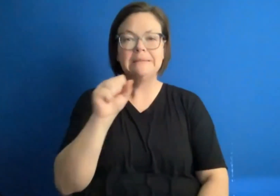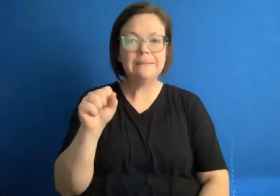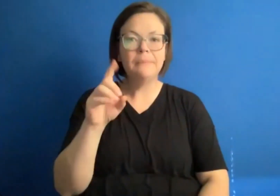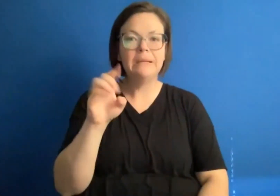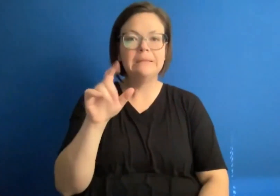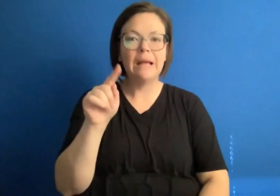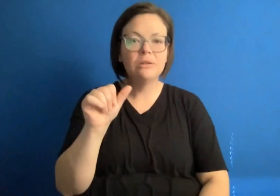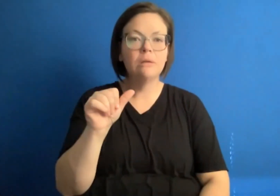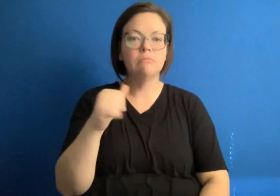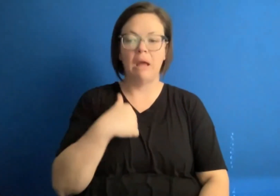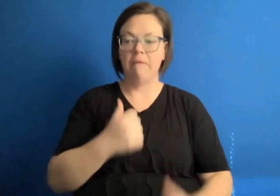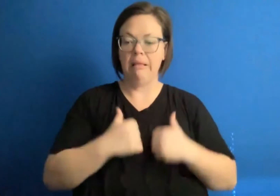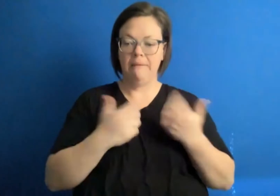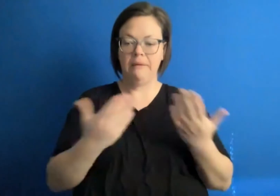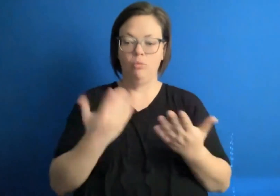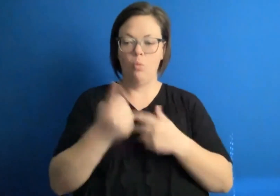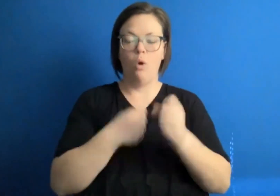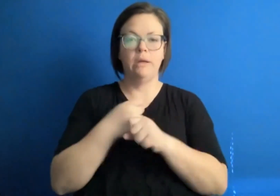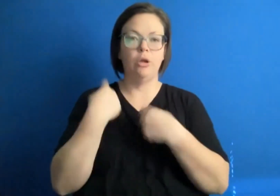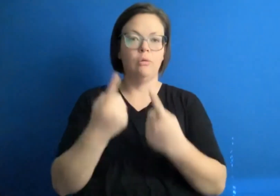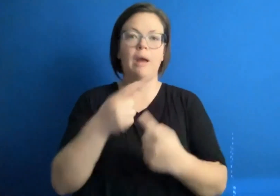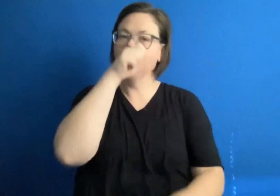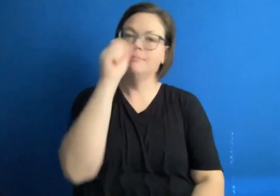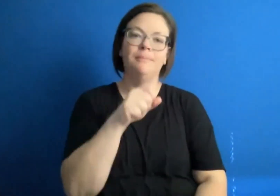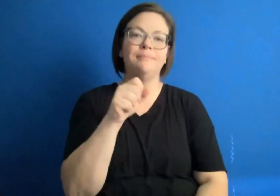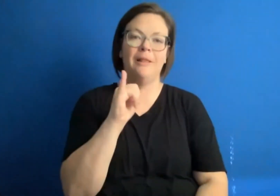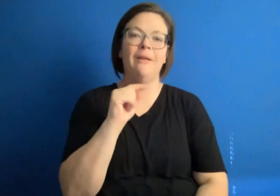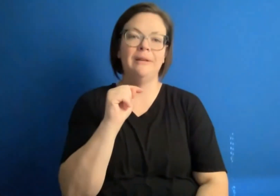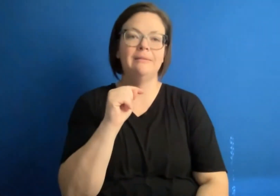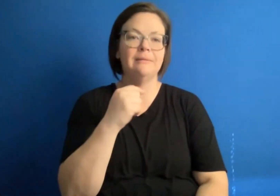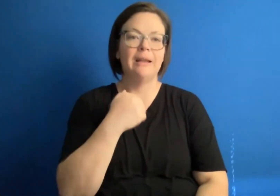I've been here for a year. I love it immensely. I'm a lifelong Mississippian.